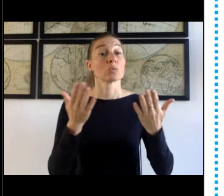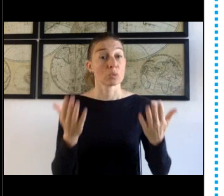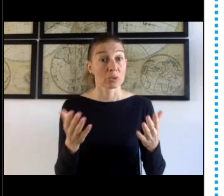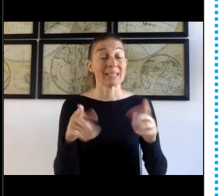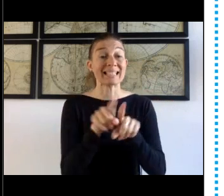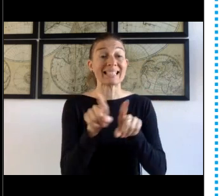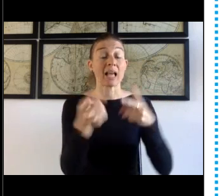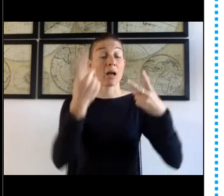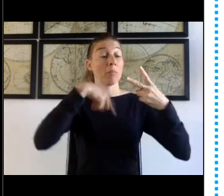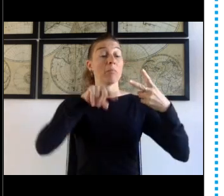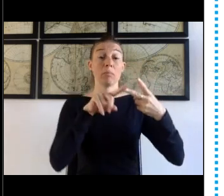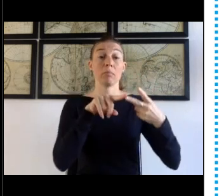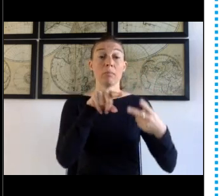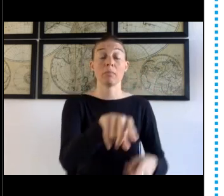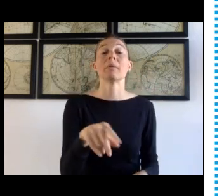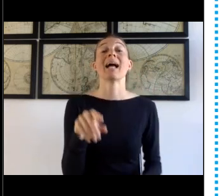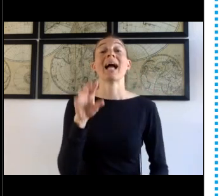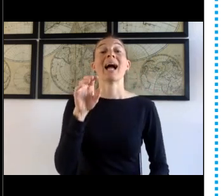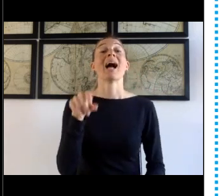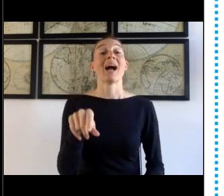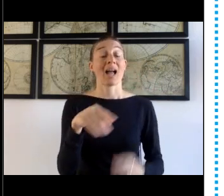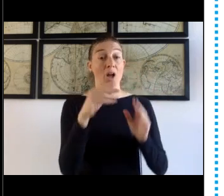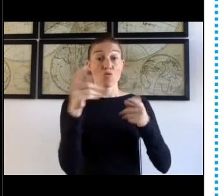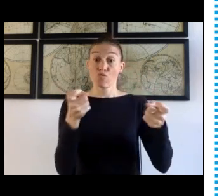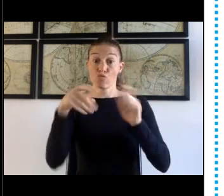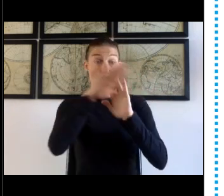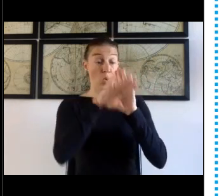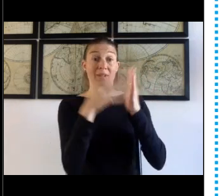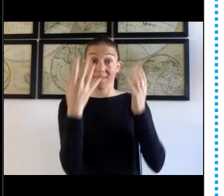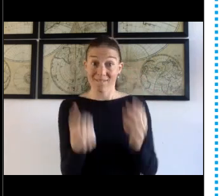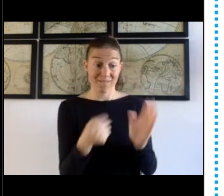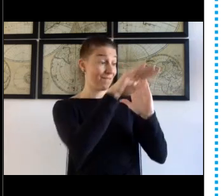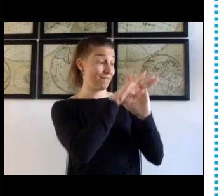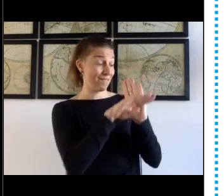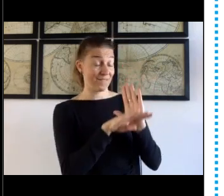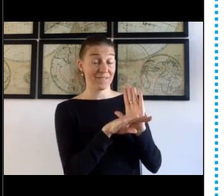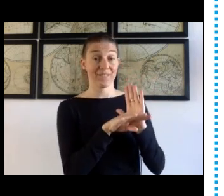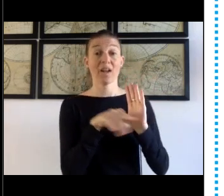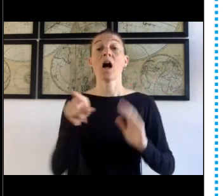National Enforcement Bodies or in short NEBs.